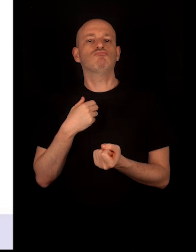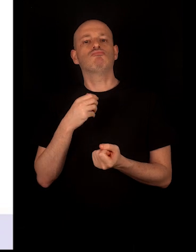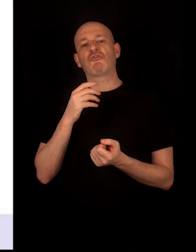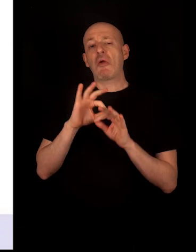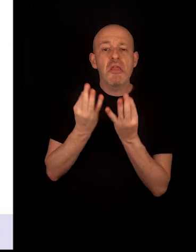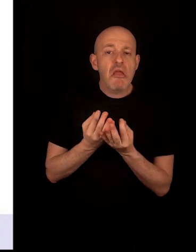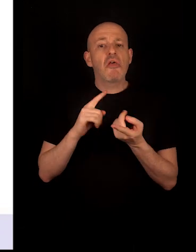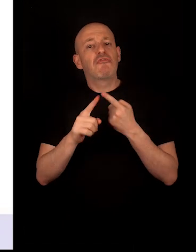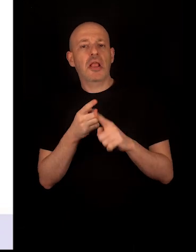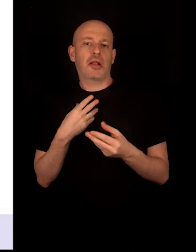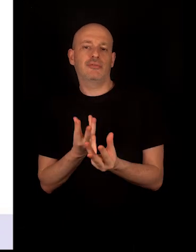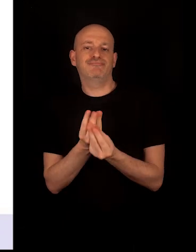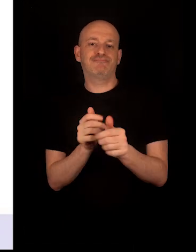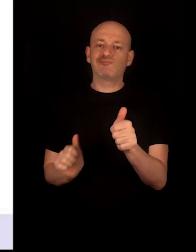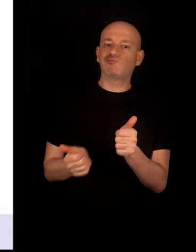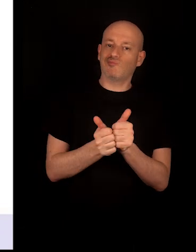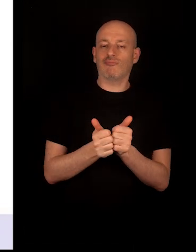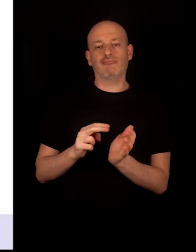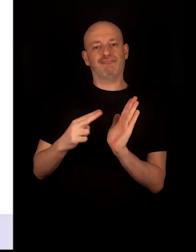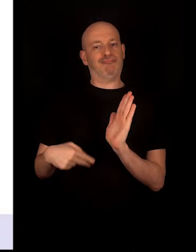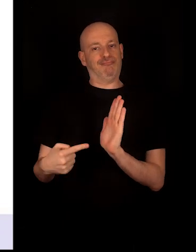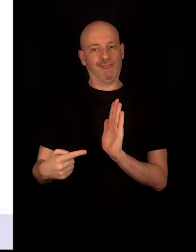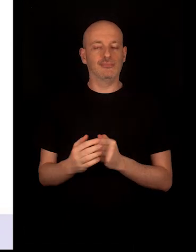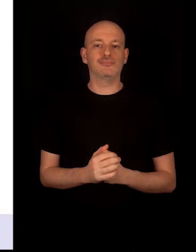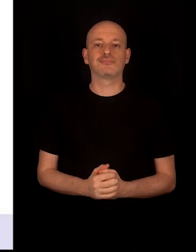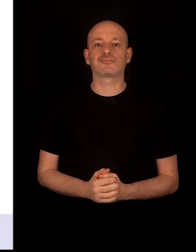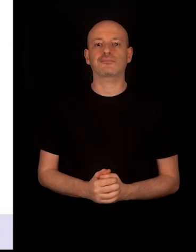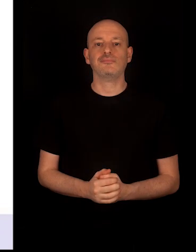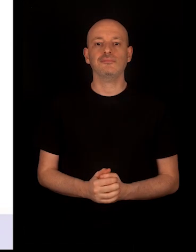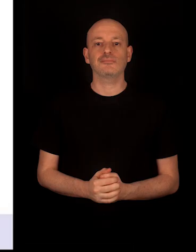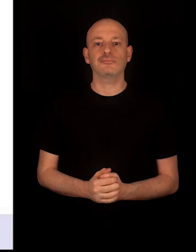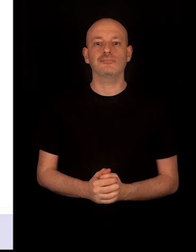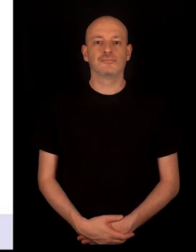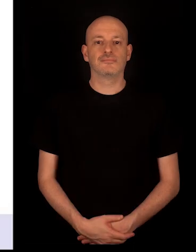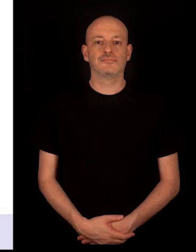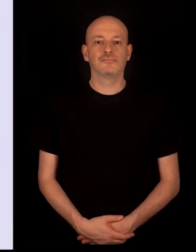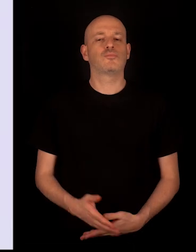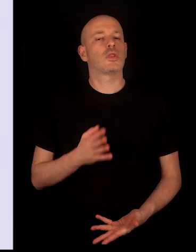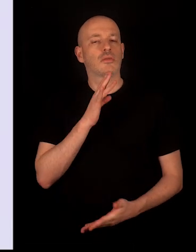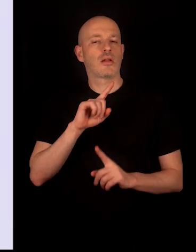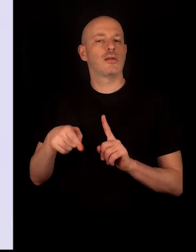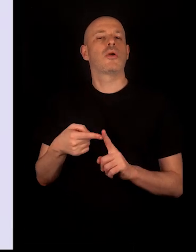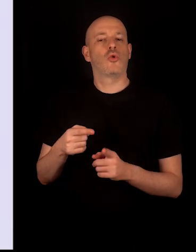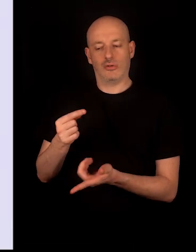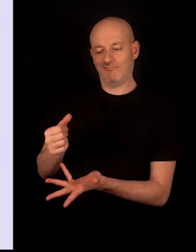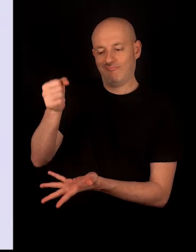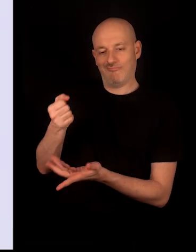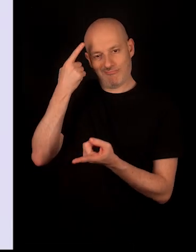So if a family member or friend is accompanying you. Then, let's talk about the grant agreement.